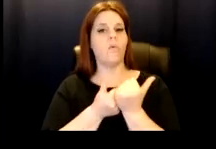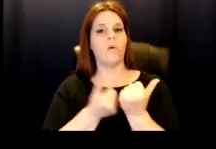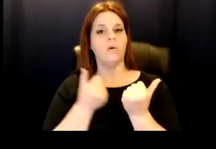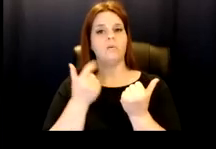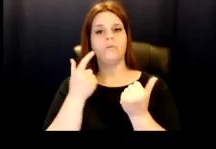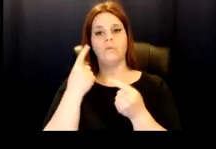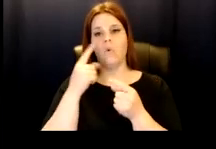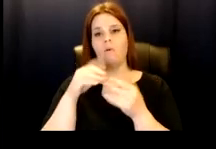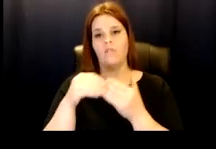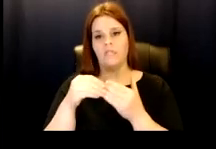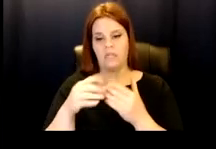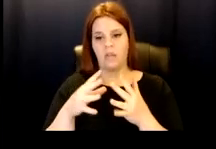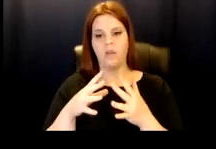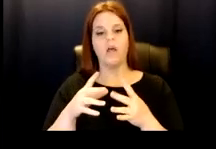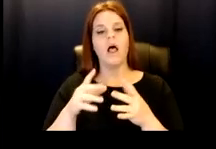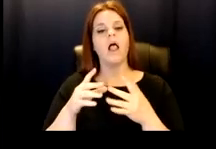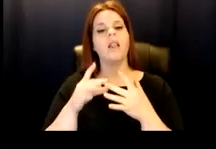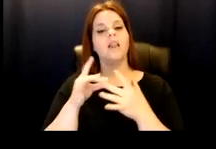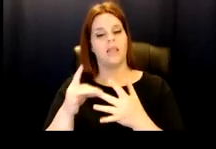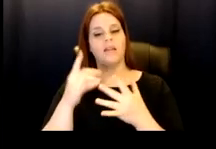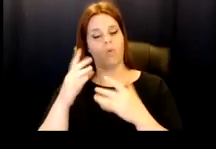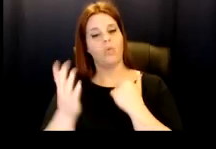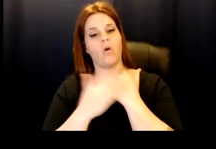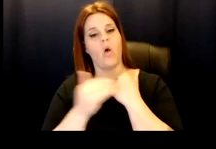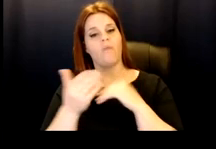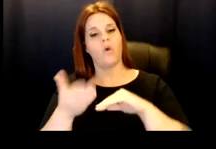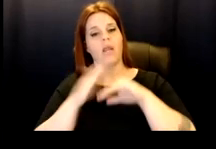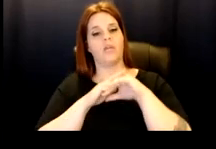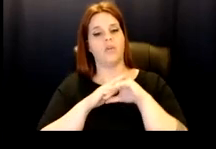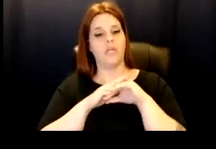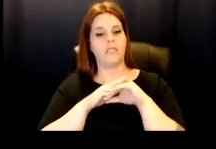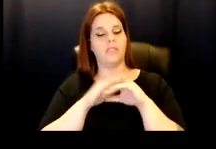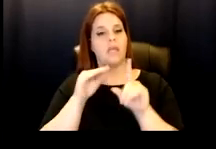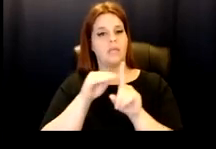for youth leading them to call for increased exposure to the rights of youth under the